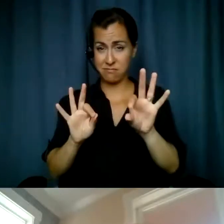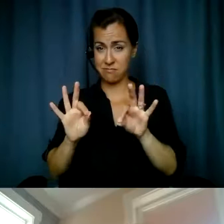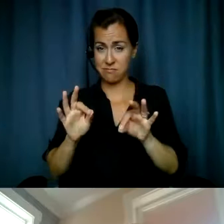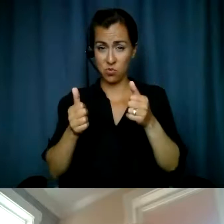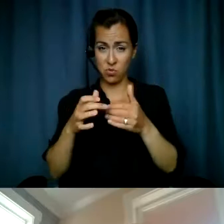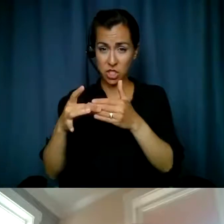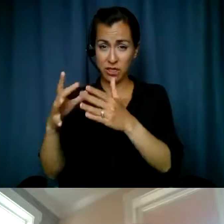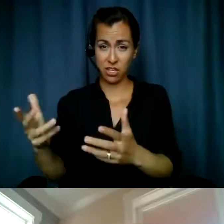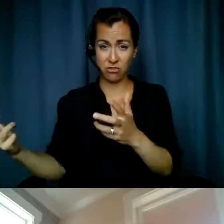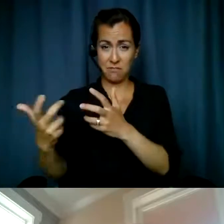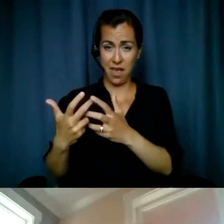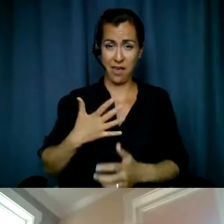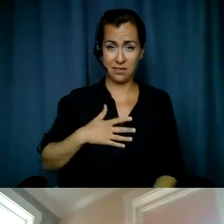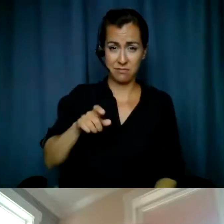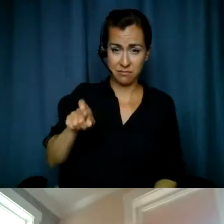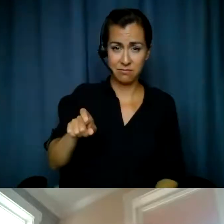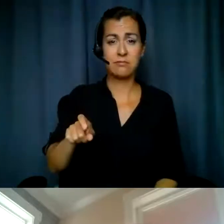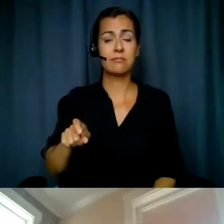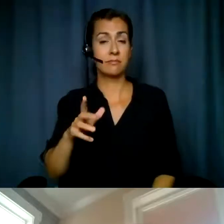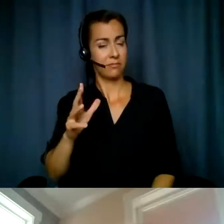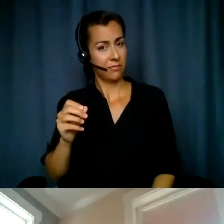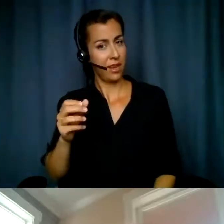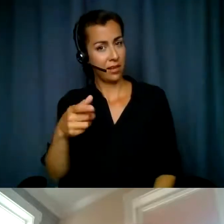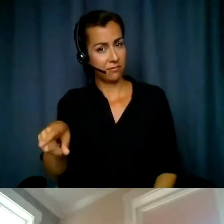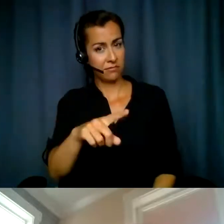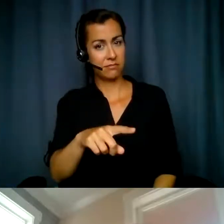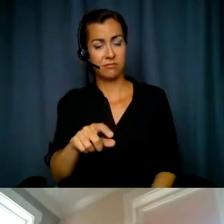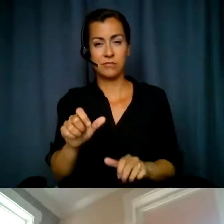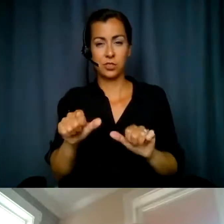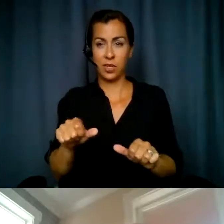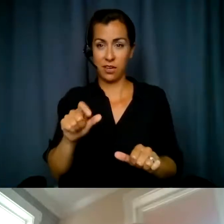I'm going to skip ahead to slide four here.